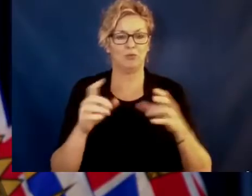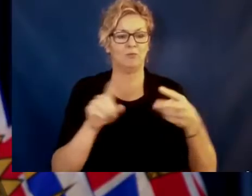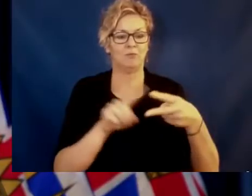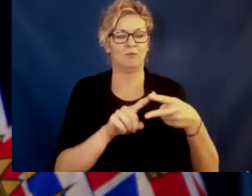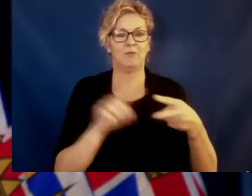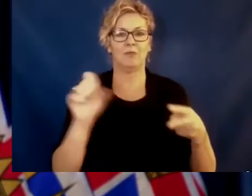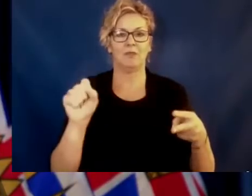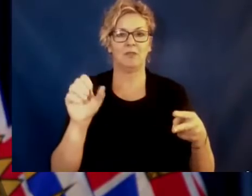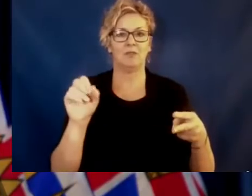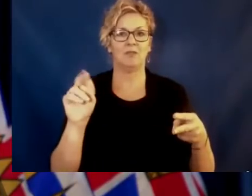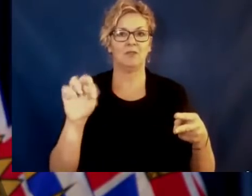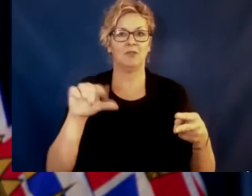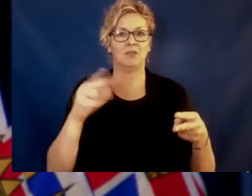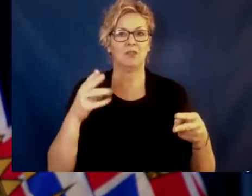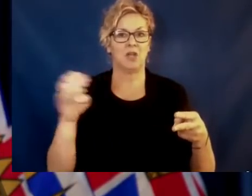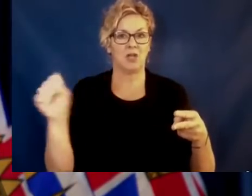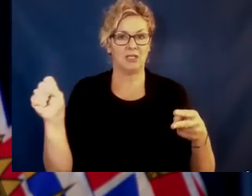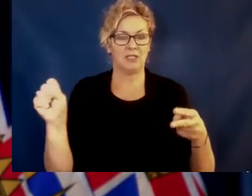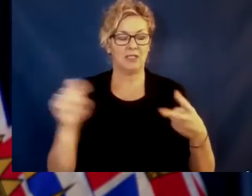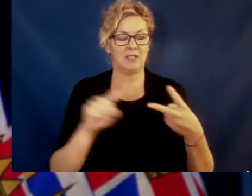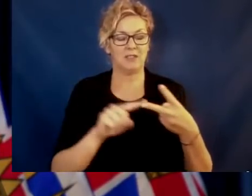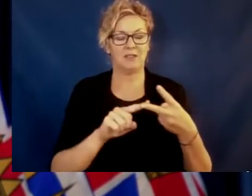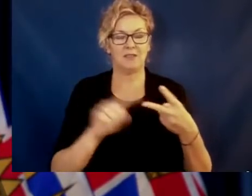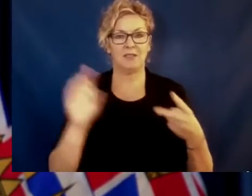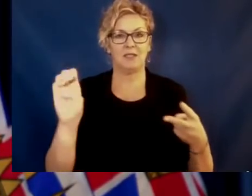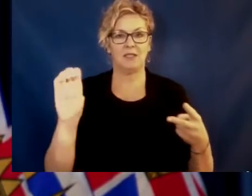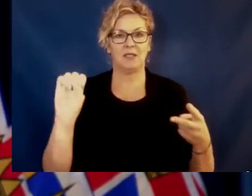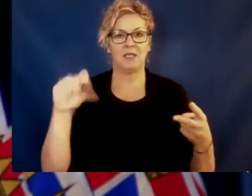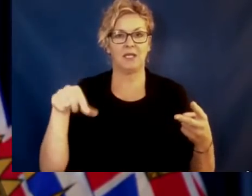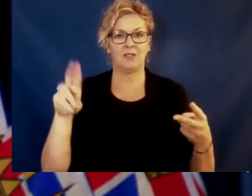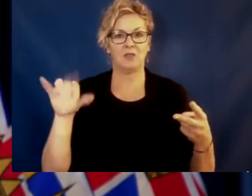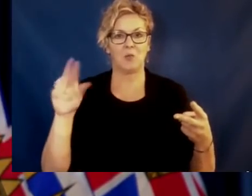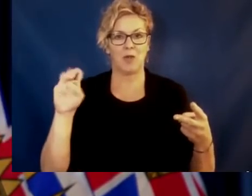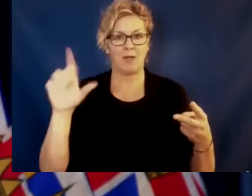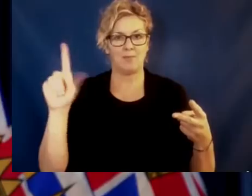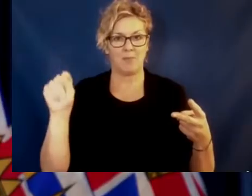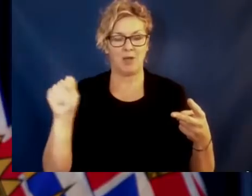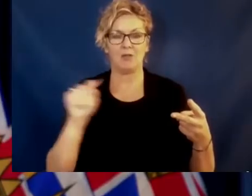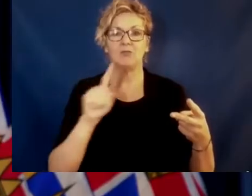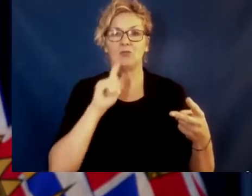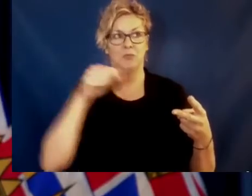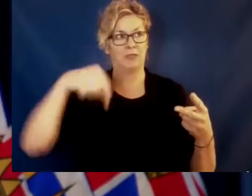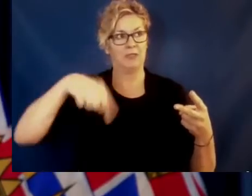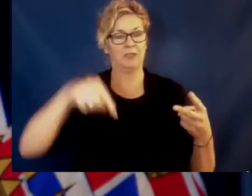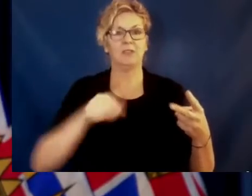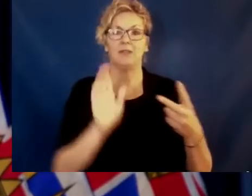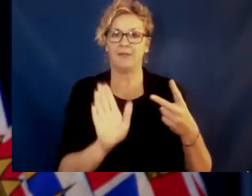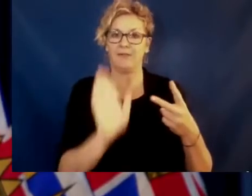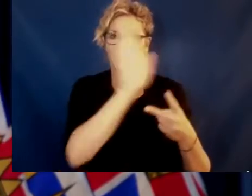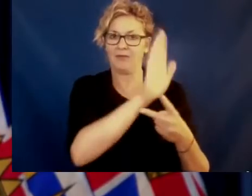this land for allowing us to work and play and do our work in a good way on this